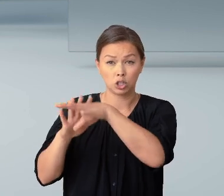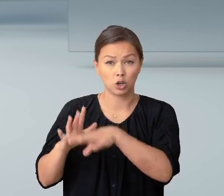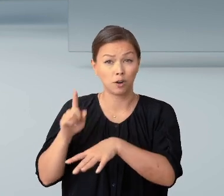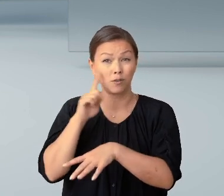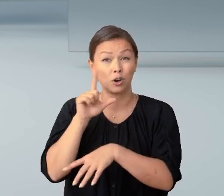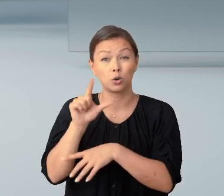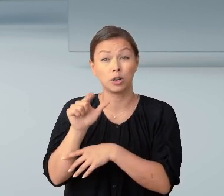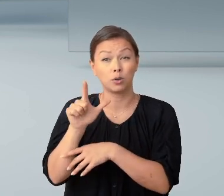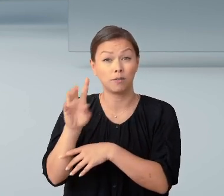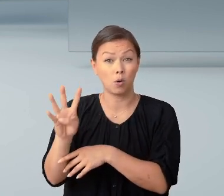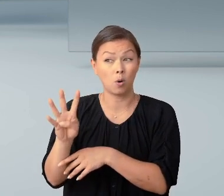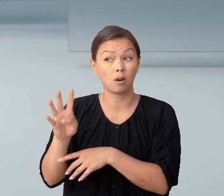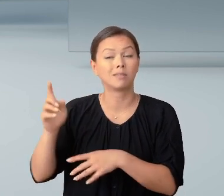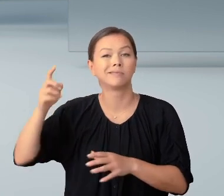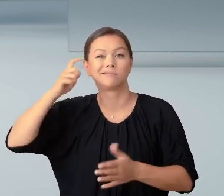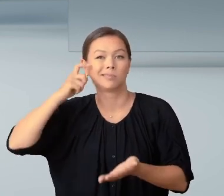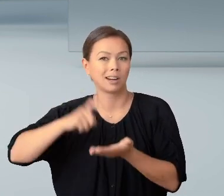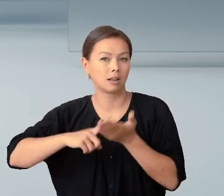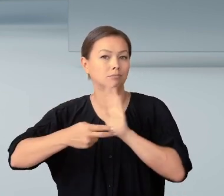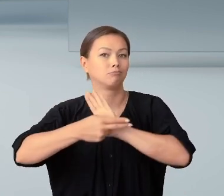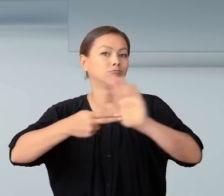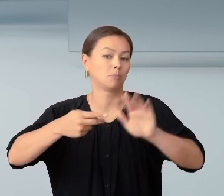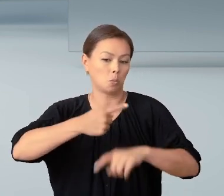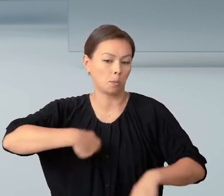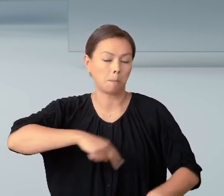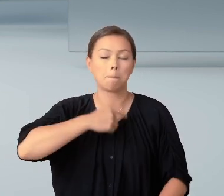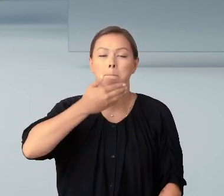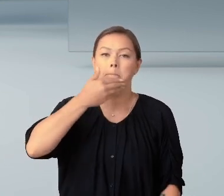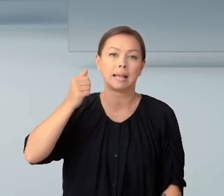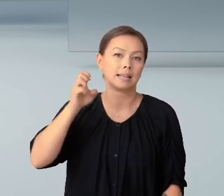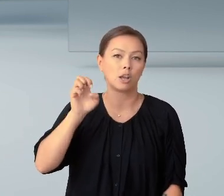Forbes Advisor. Now just to look at, you know,